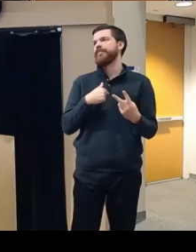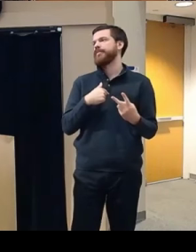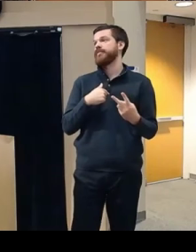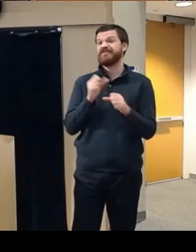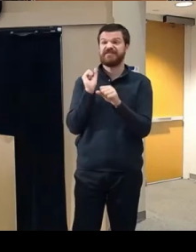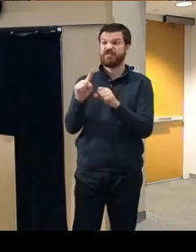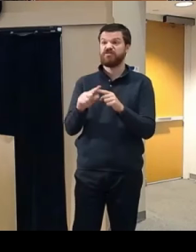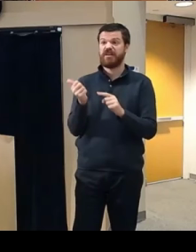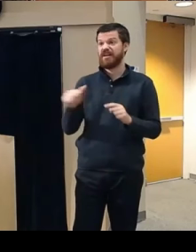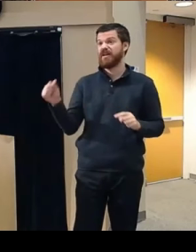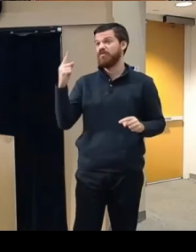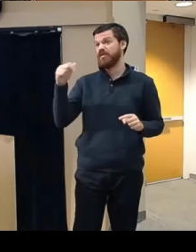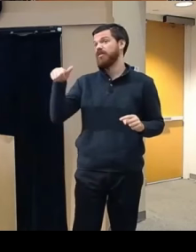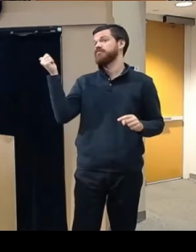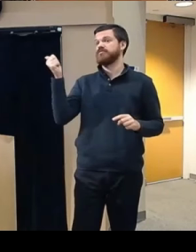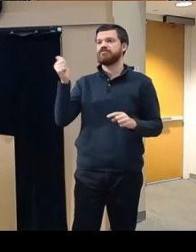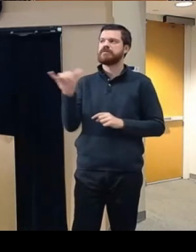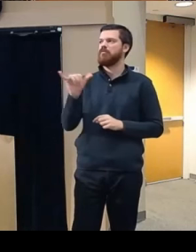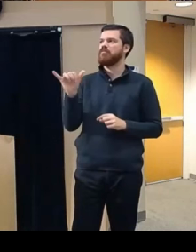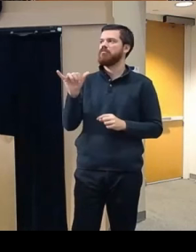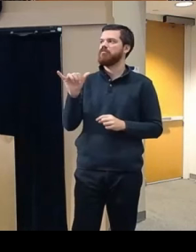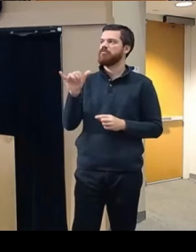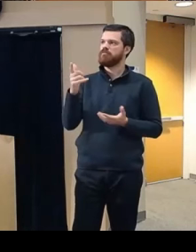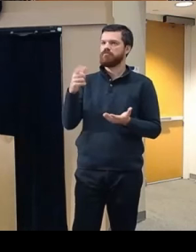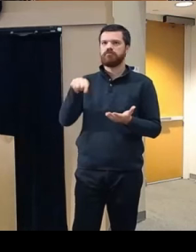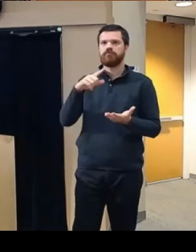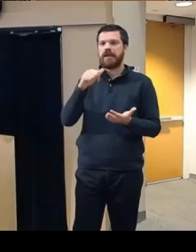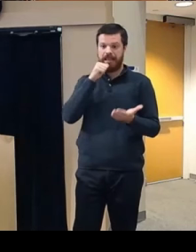to anyone else um in the same way that you can send a letter um outside of our